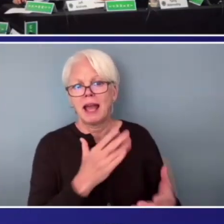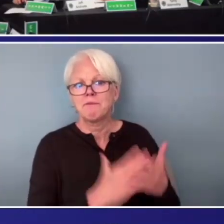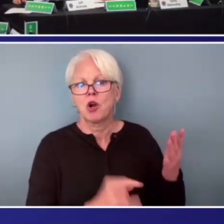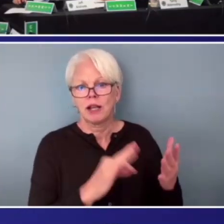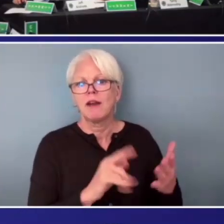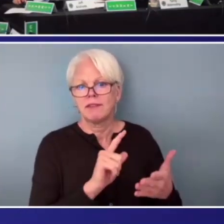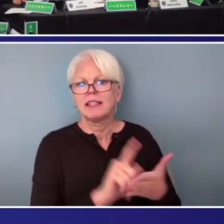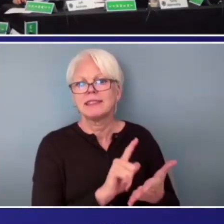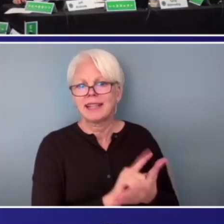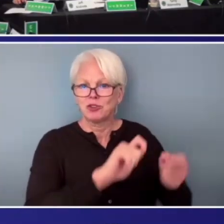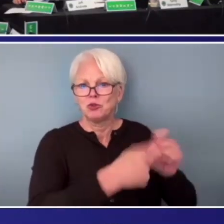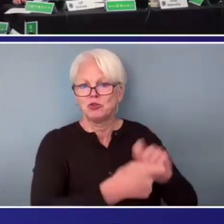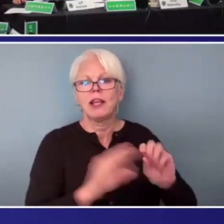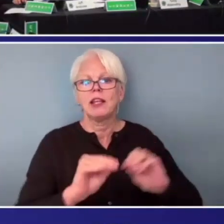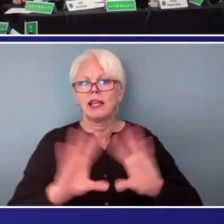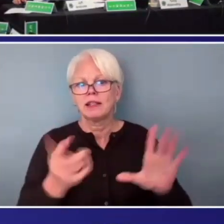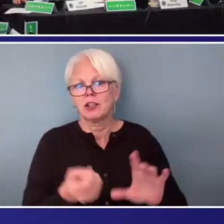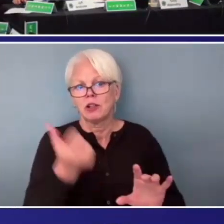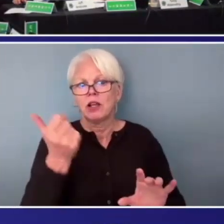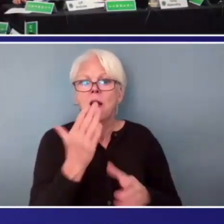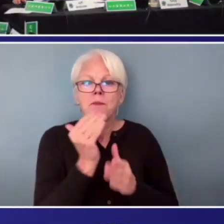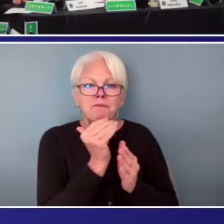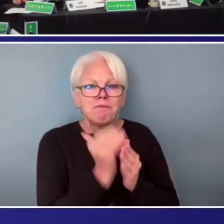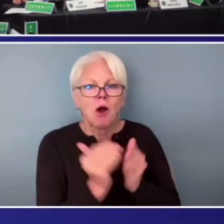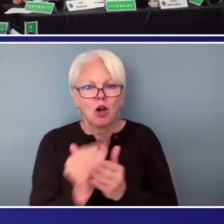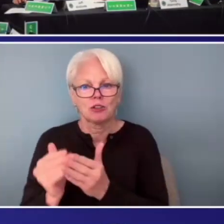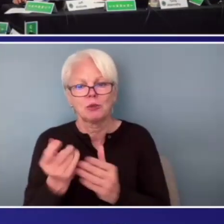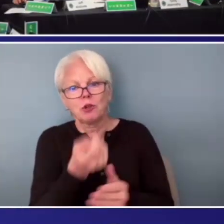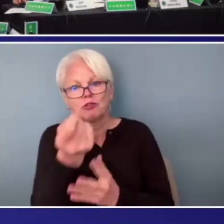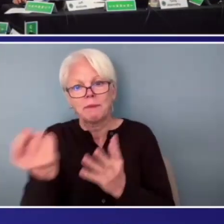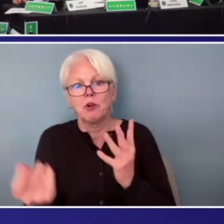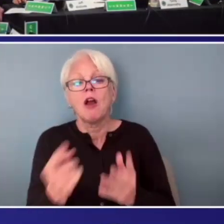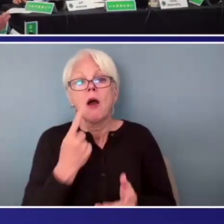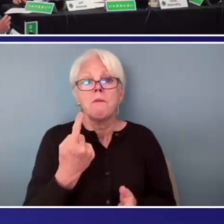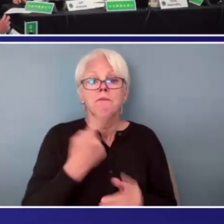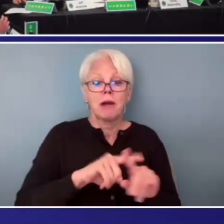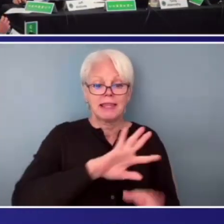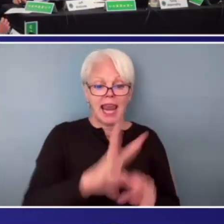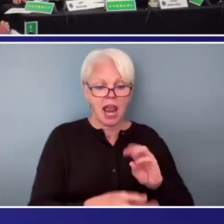It clearly removed parts of it, but the aggregate monthly income or payment